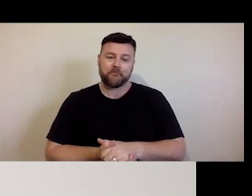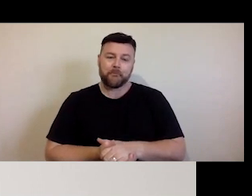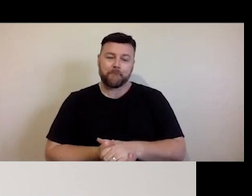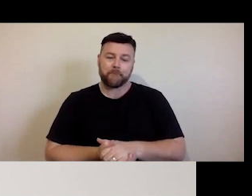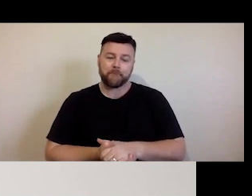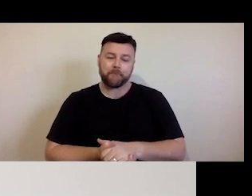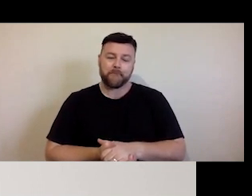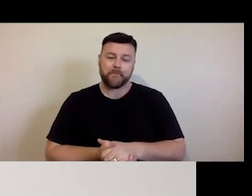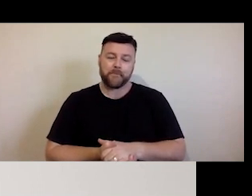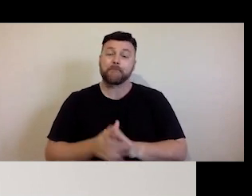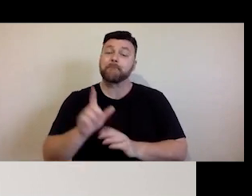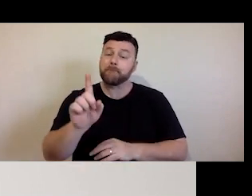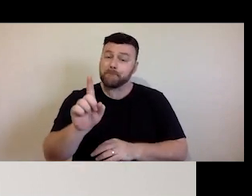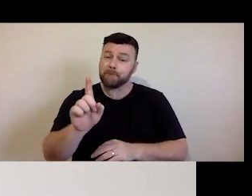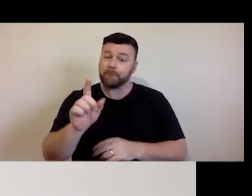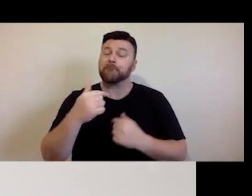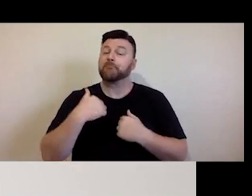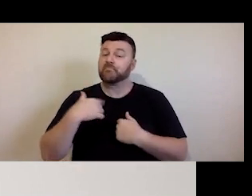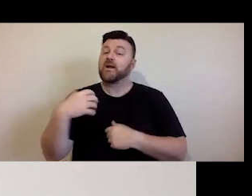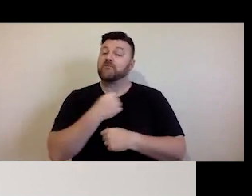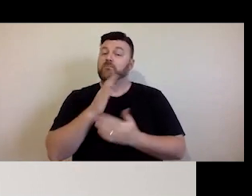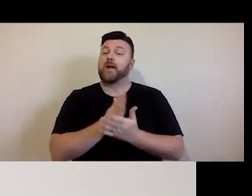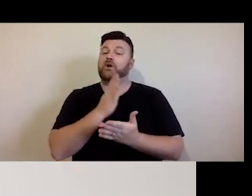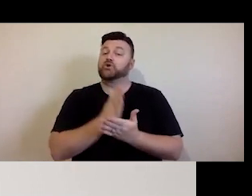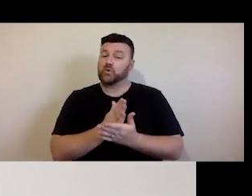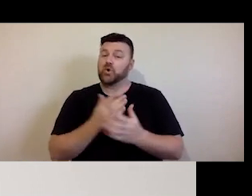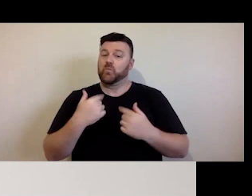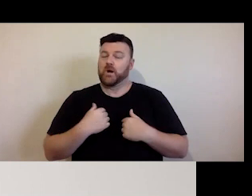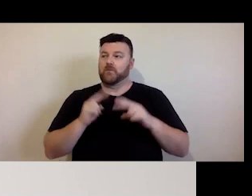aware, though, we have to pay close attention to the dynamics of power.